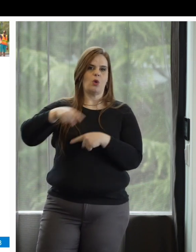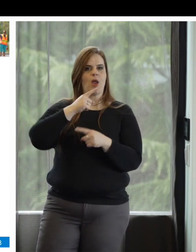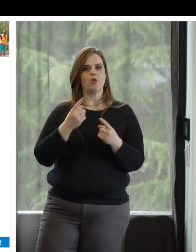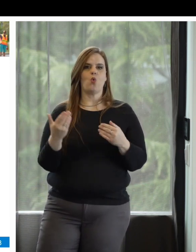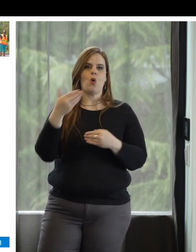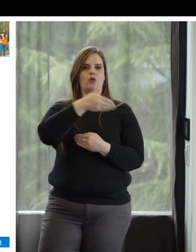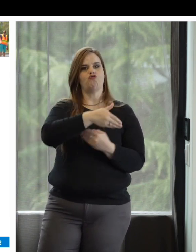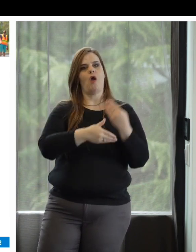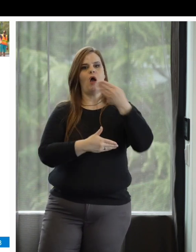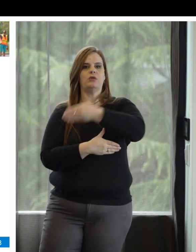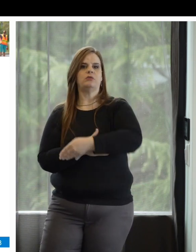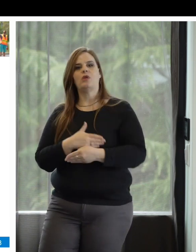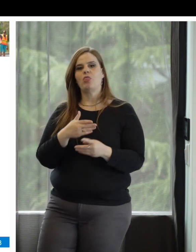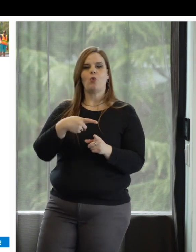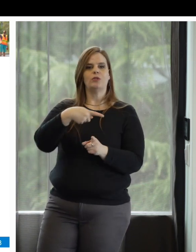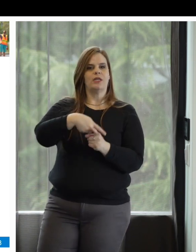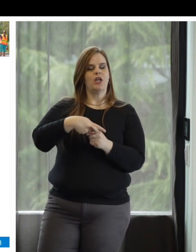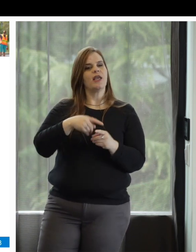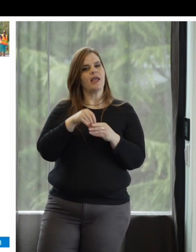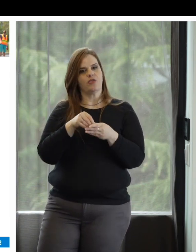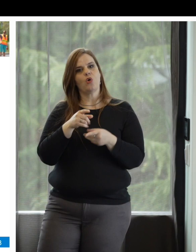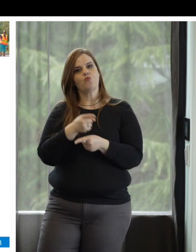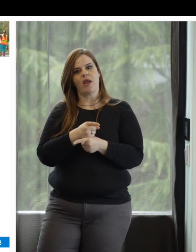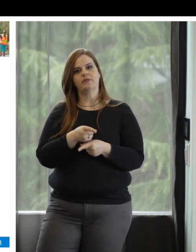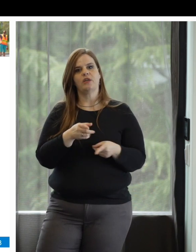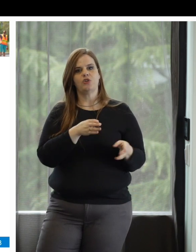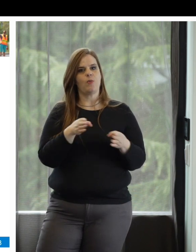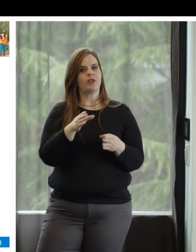intersections in the right direction that people walk